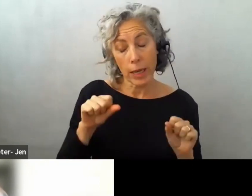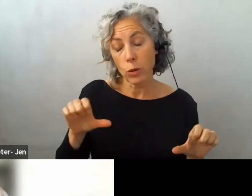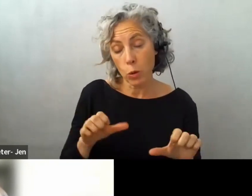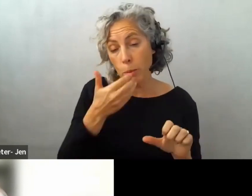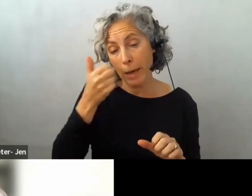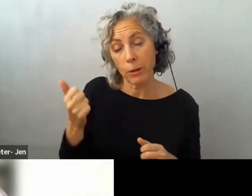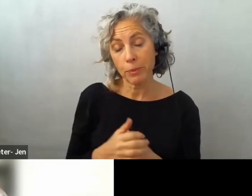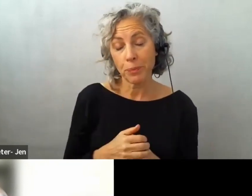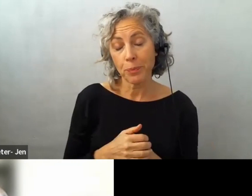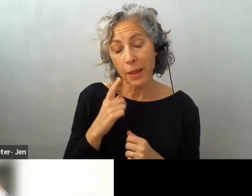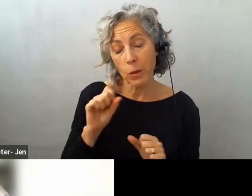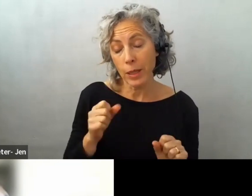I think we can do better. I hope